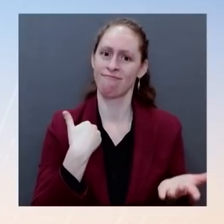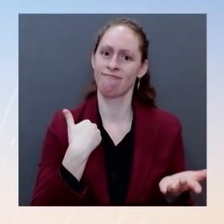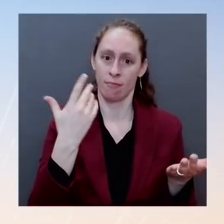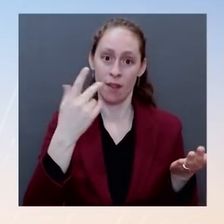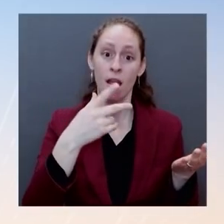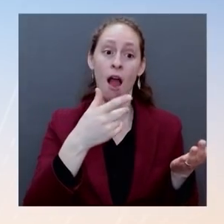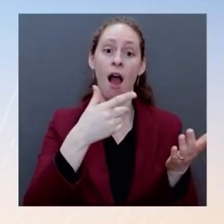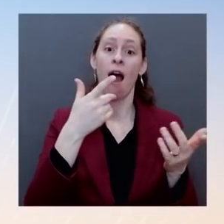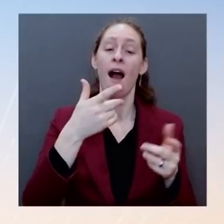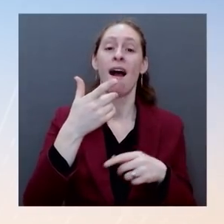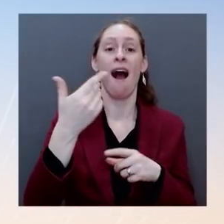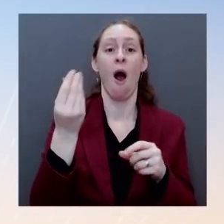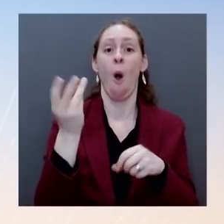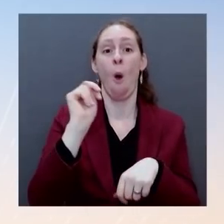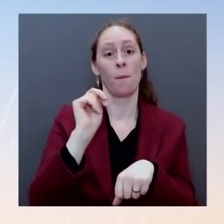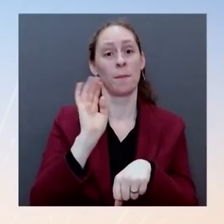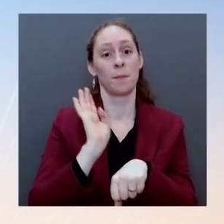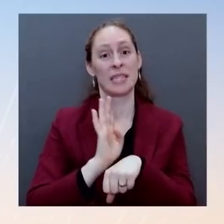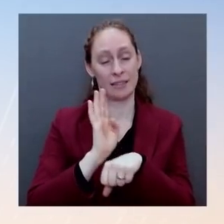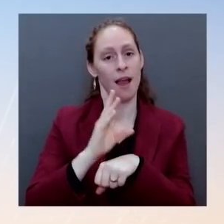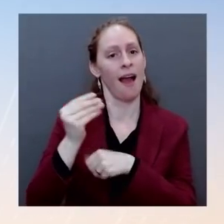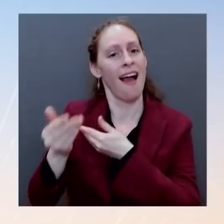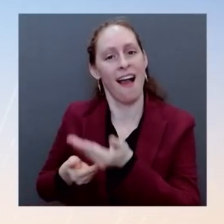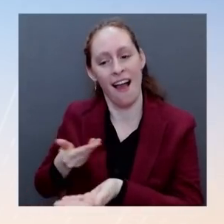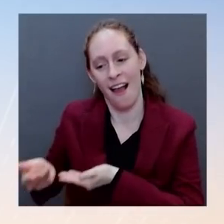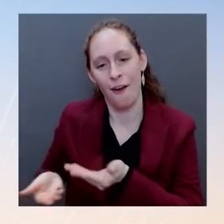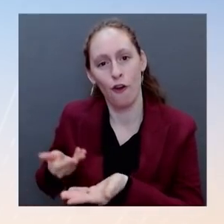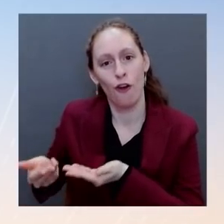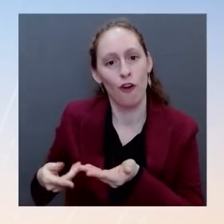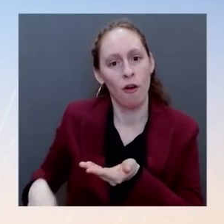that we can drive if we keep at this.